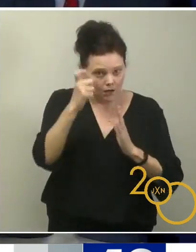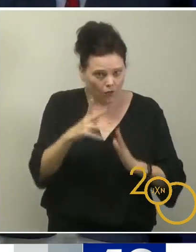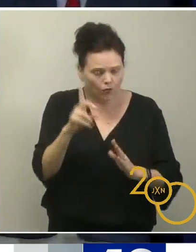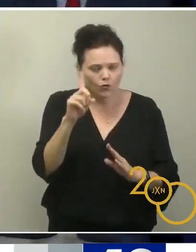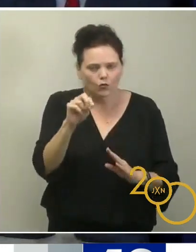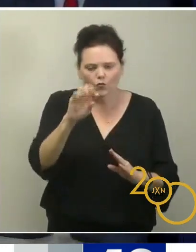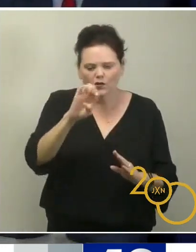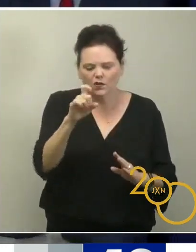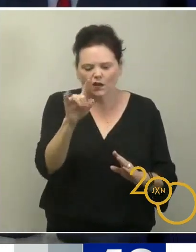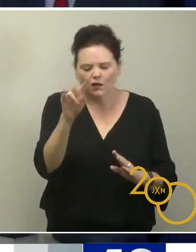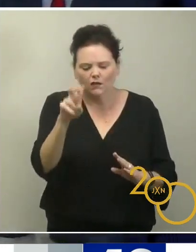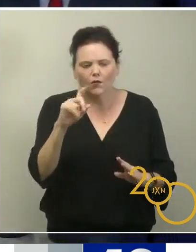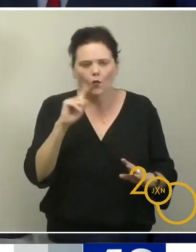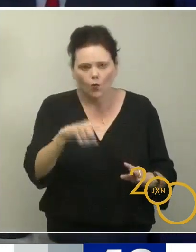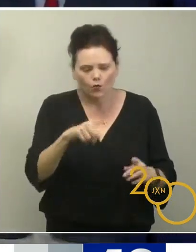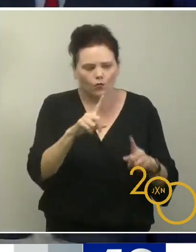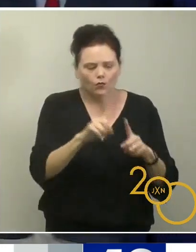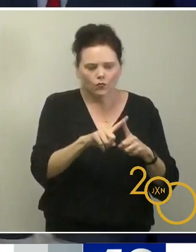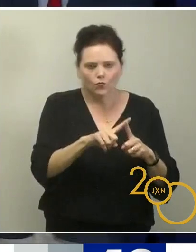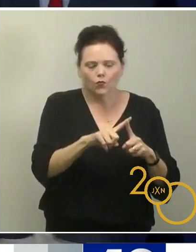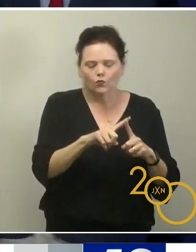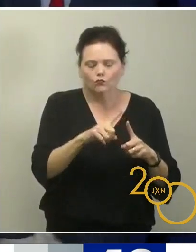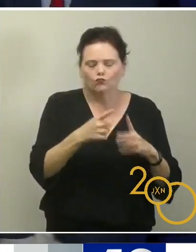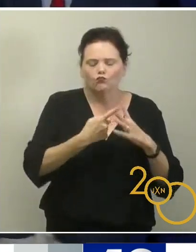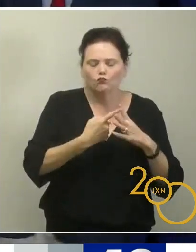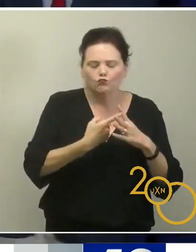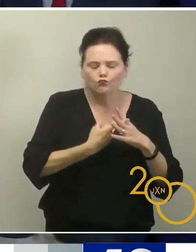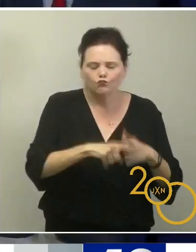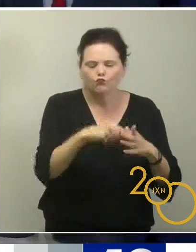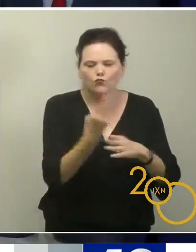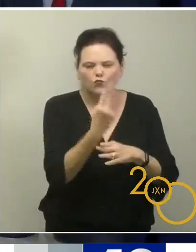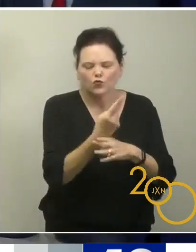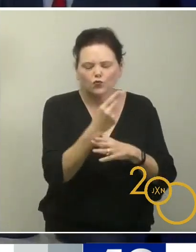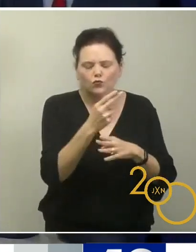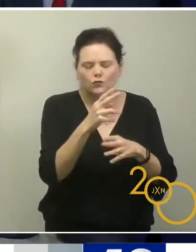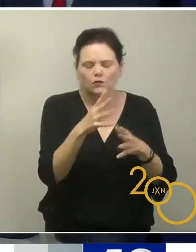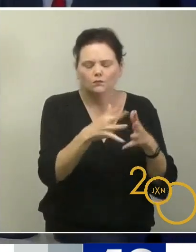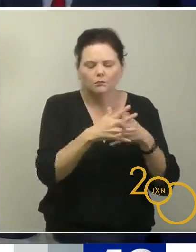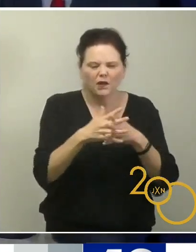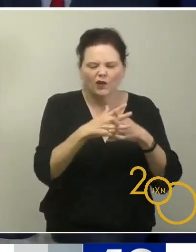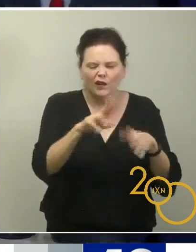OUR LOGISTICAL WAREHOUSE. WE ARE ALSO ASKING THE GOVERNOR